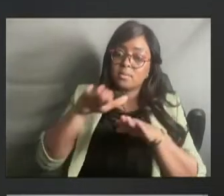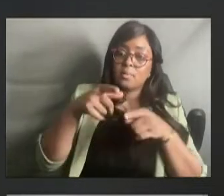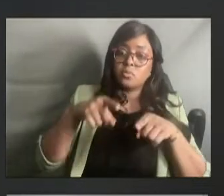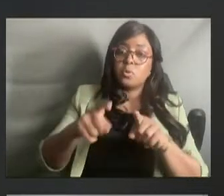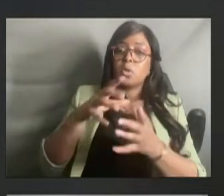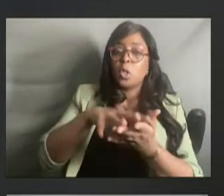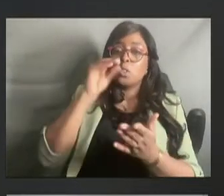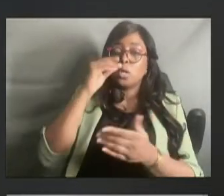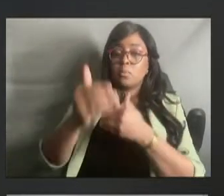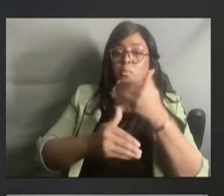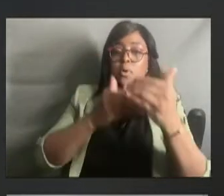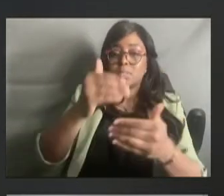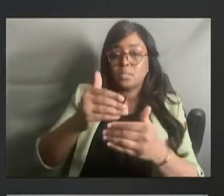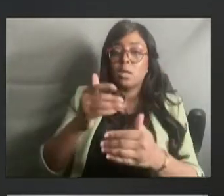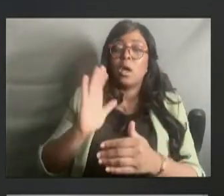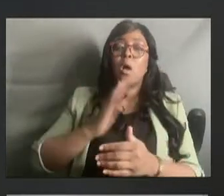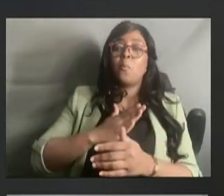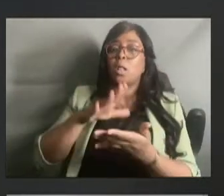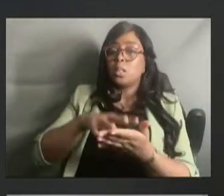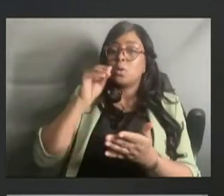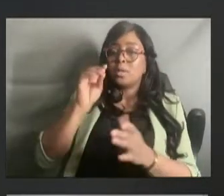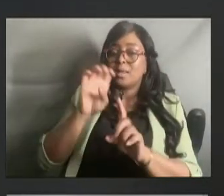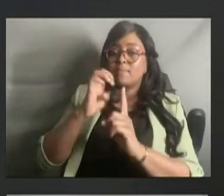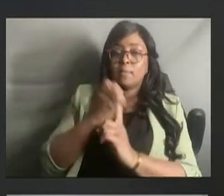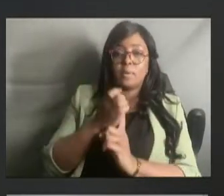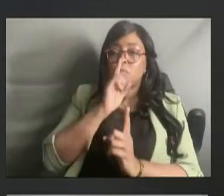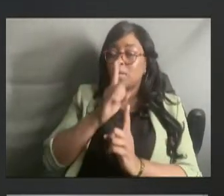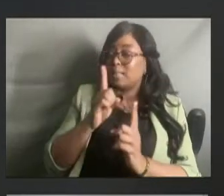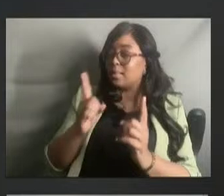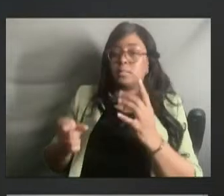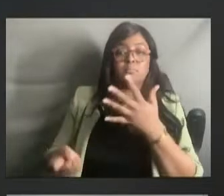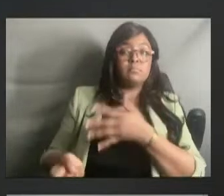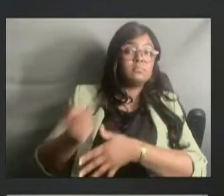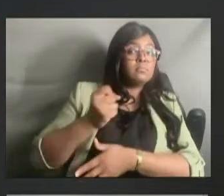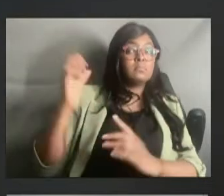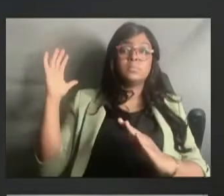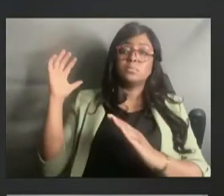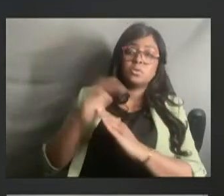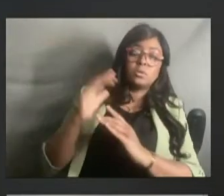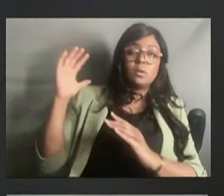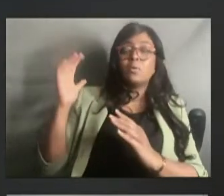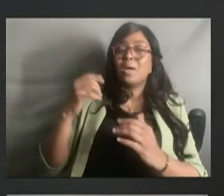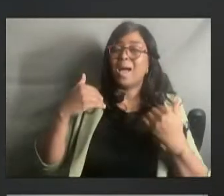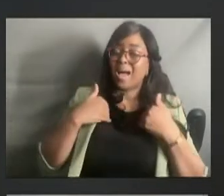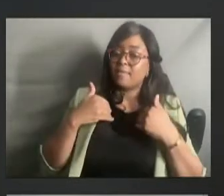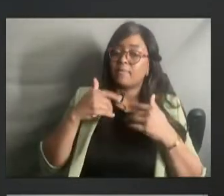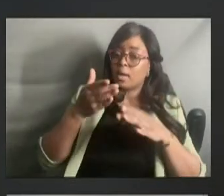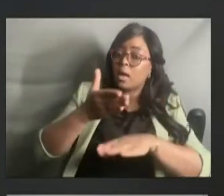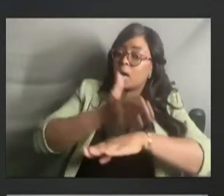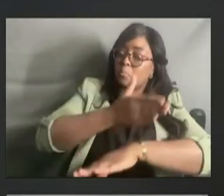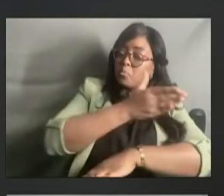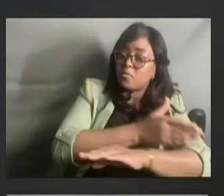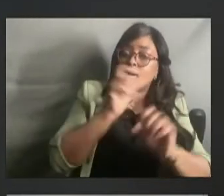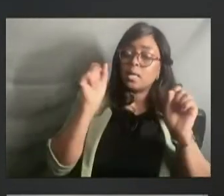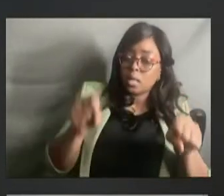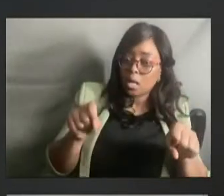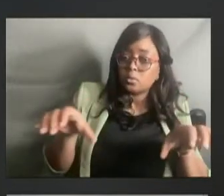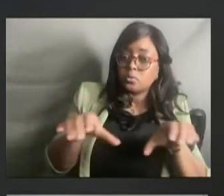an absolute critical, must have step in the learning processes that are learning environments